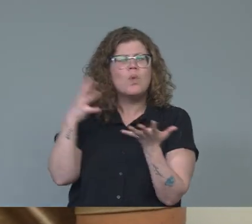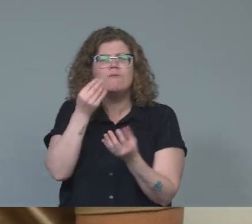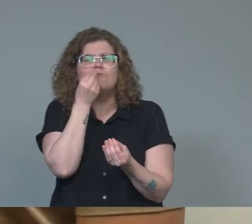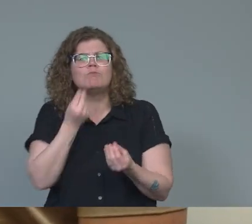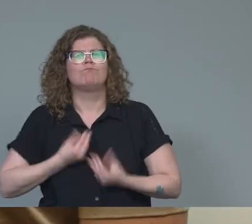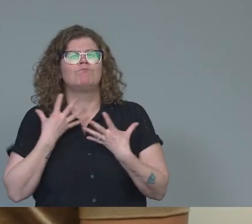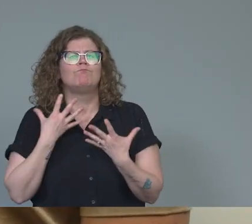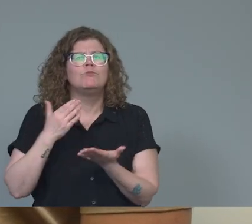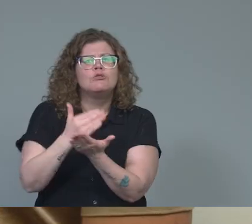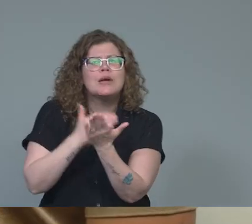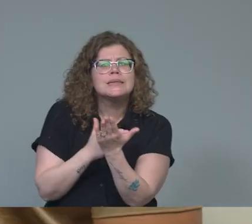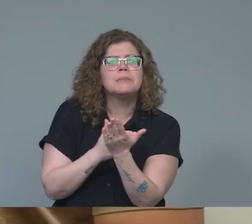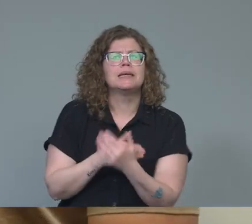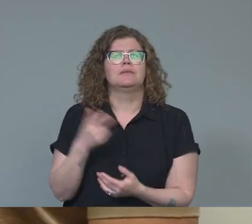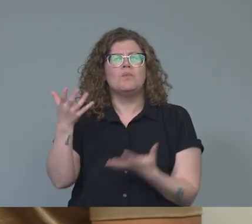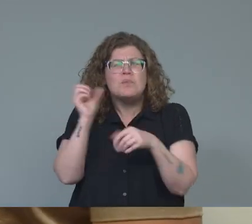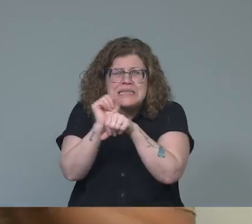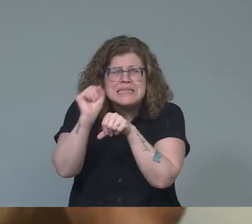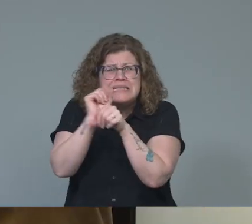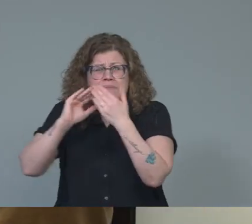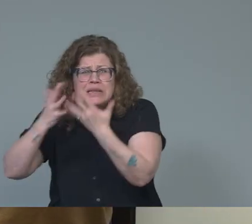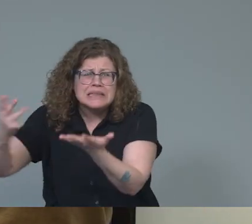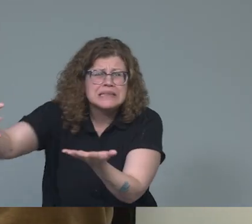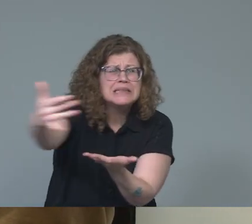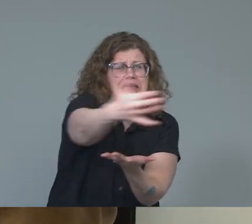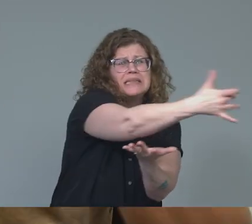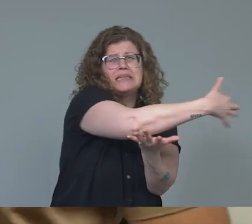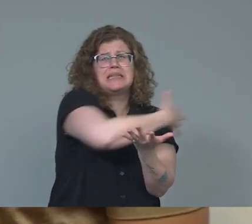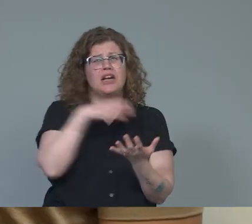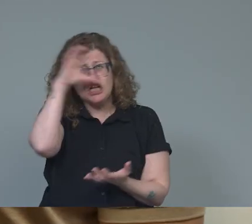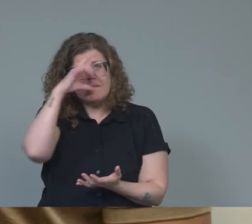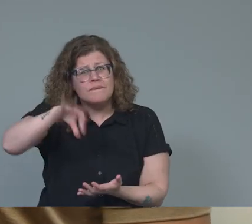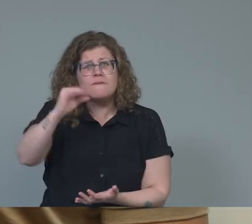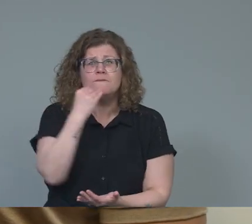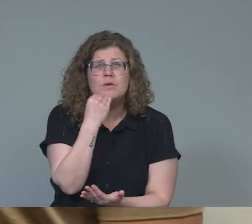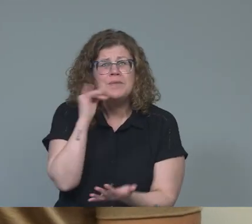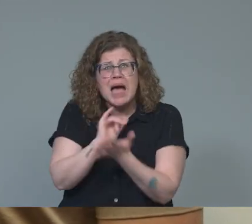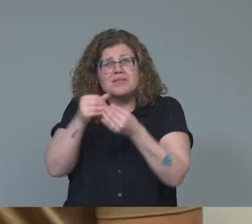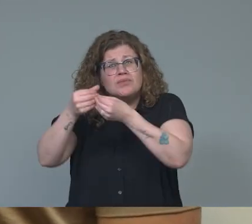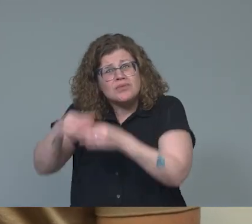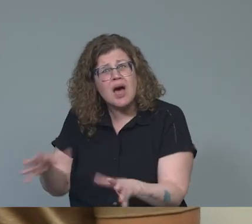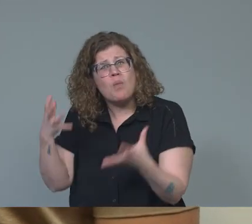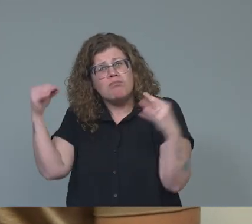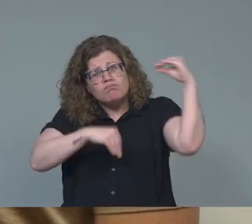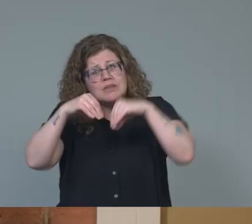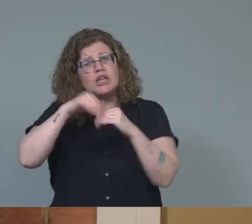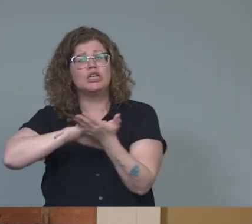because everything was I mean, fair enough because it's pretty new. So everything was either film, video, audio or it's web based.